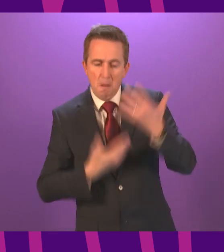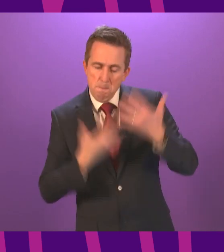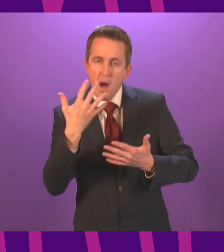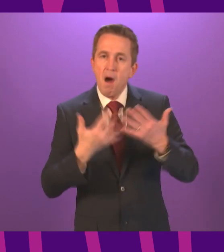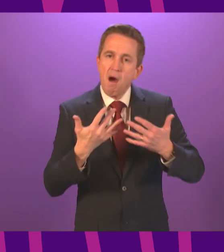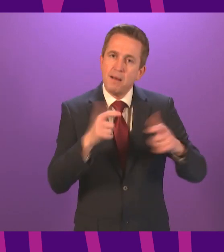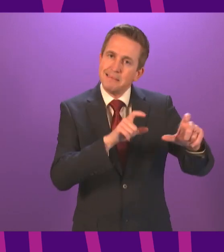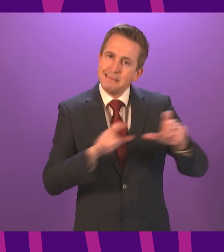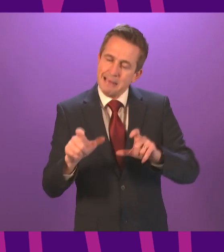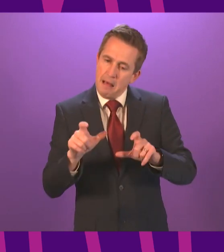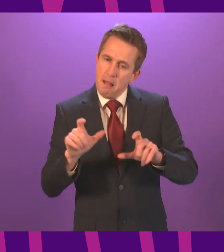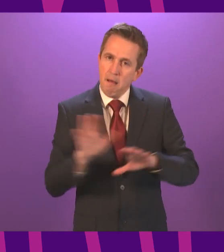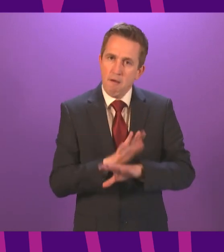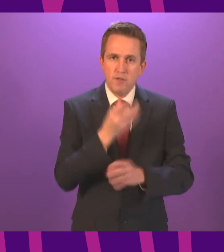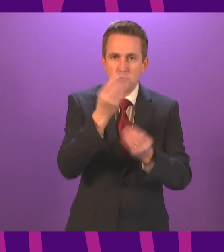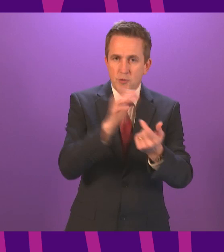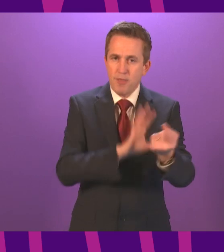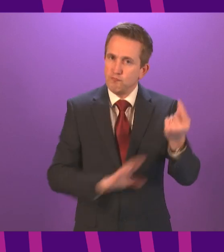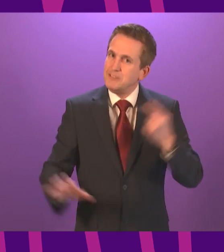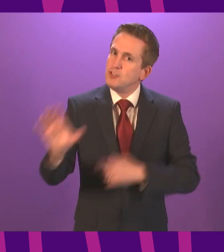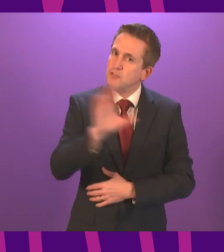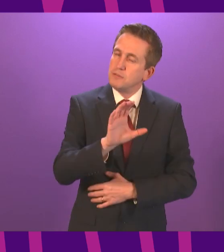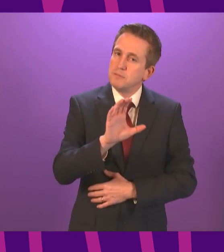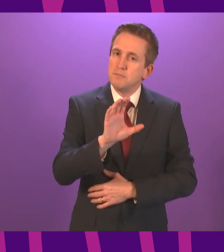variations. In the parts of the country where there is the highest prevalence, we have not